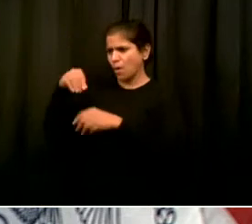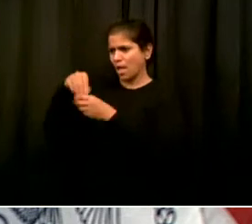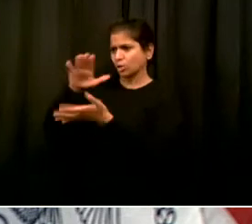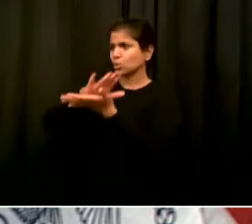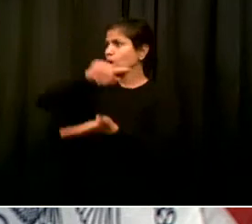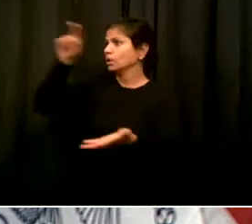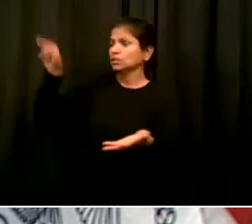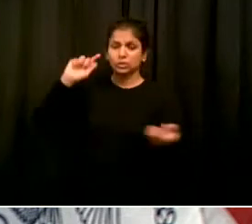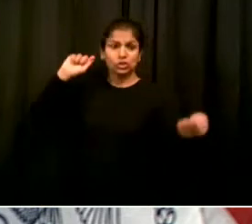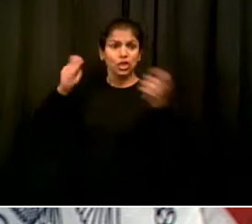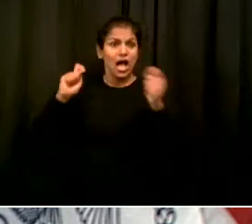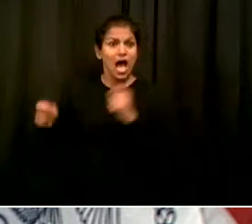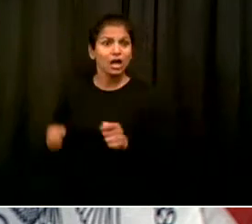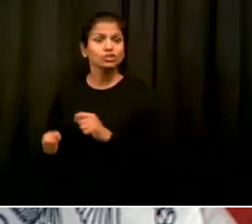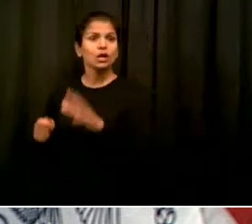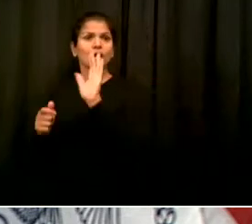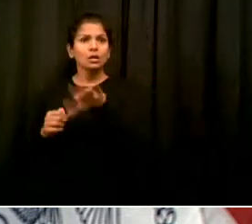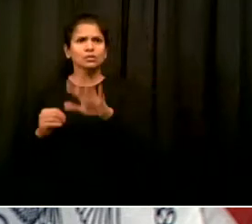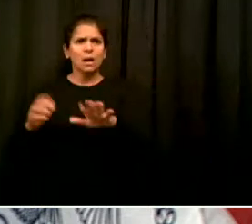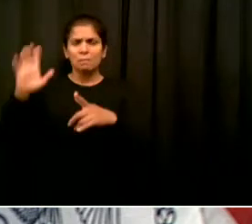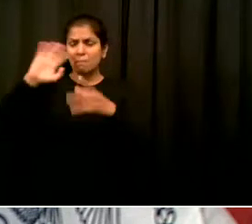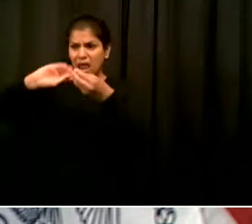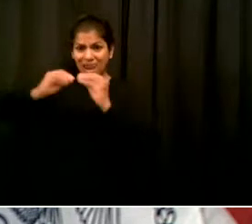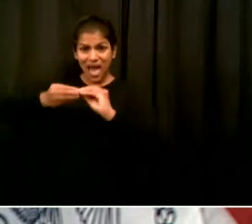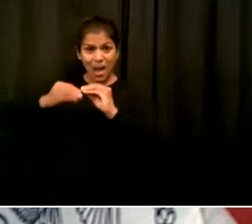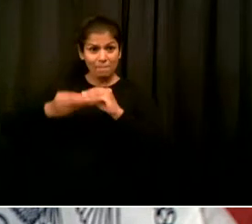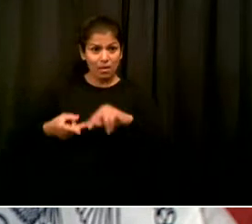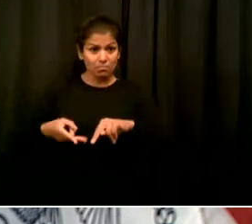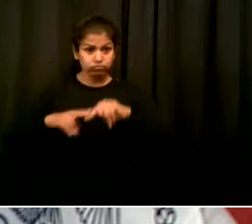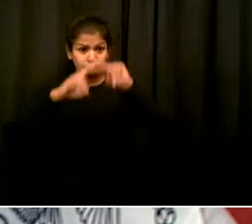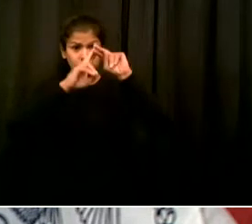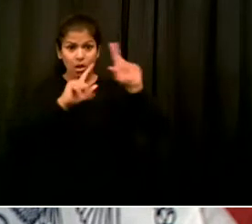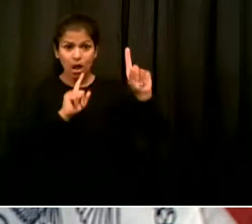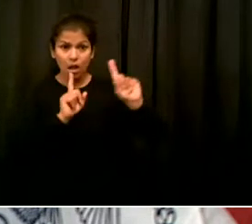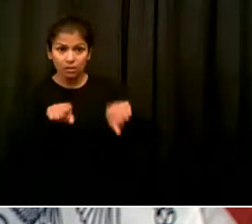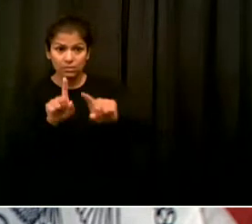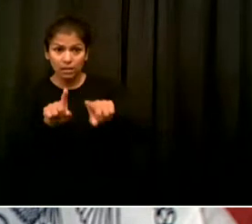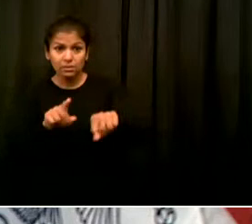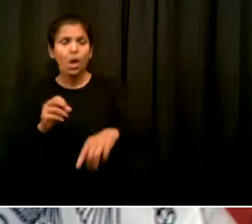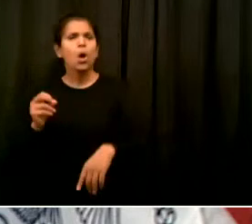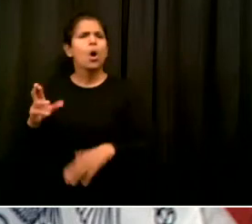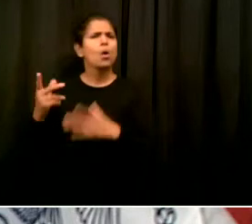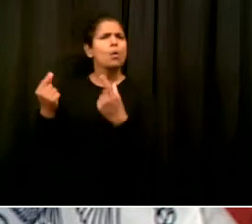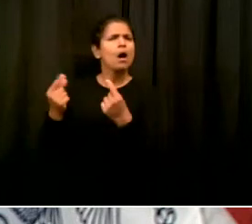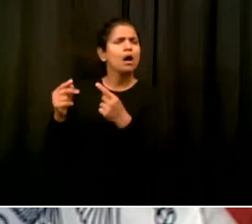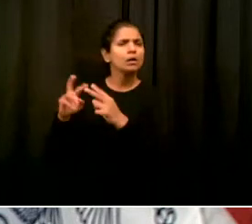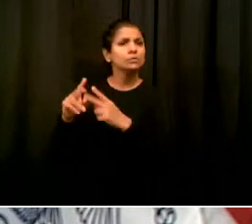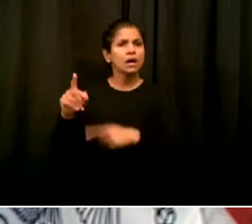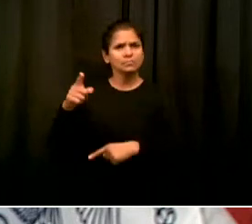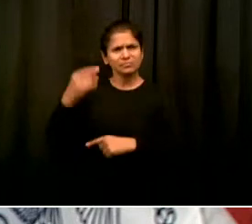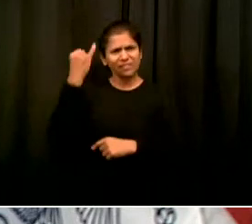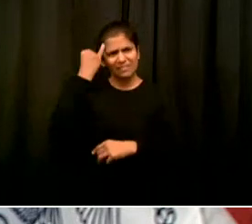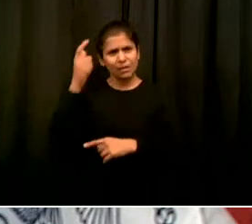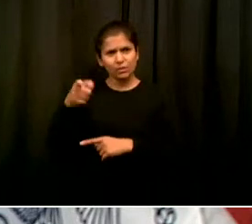REMOTE D ANTHE IN-CLASS